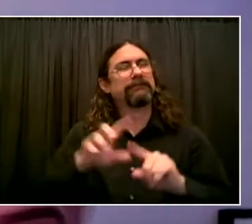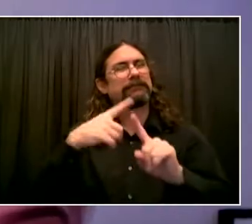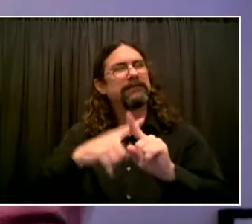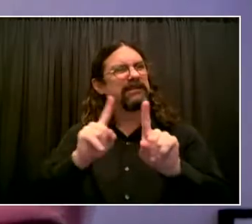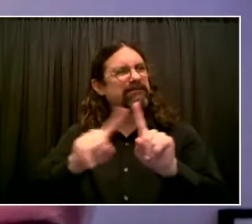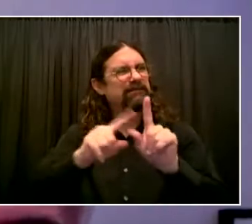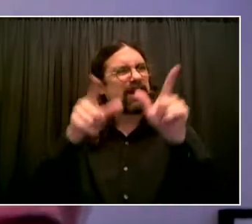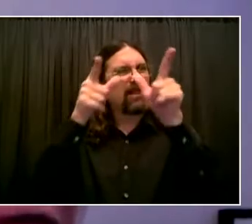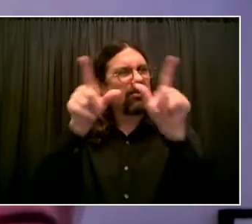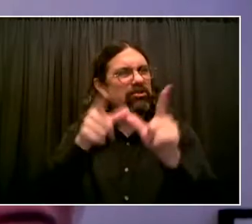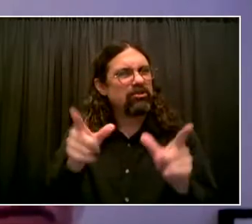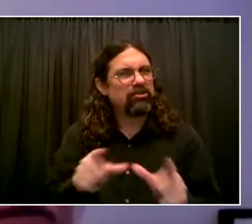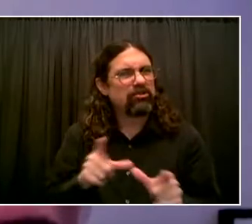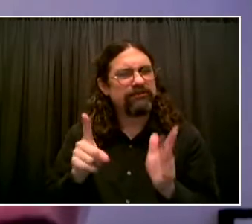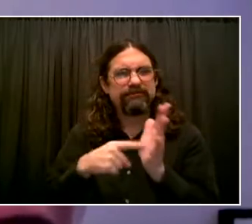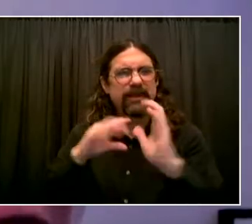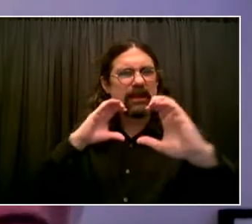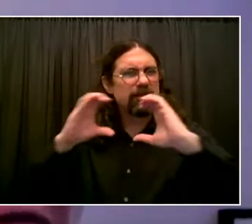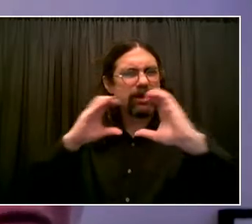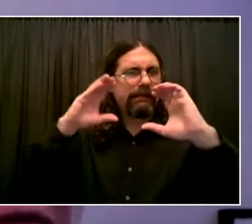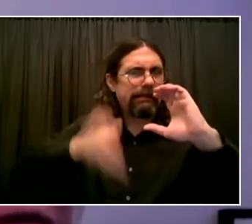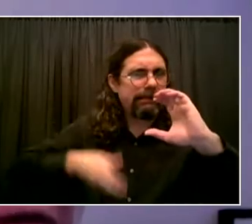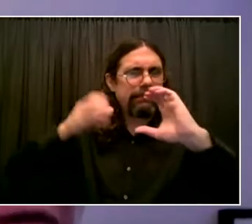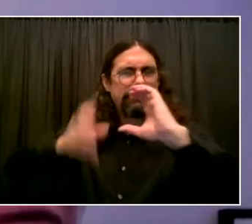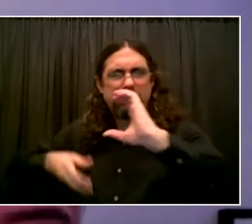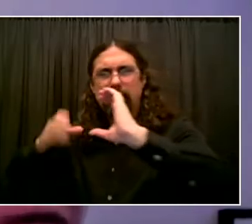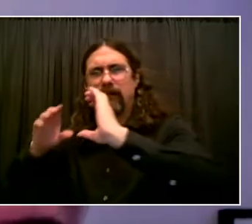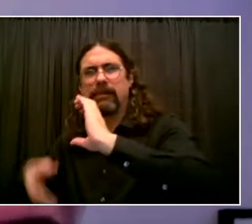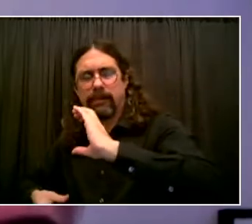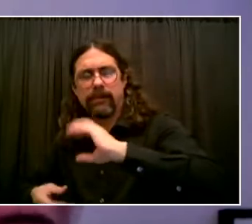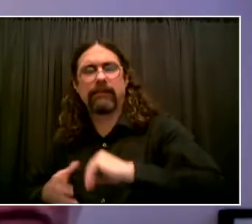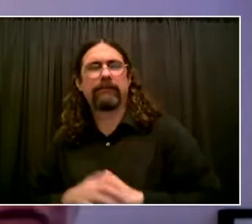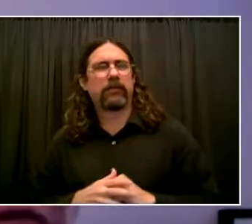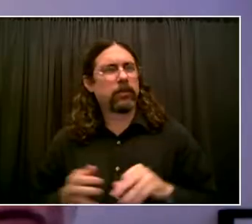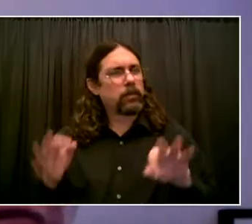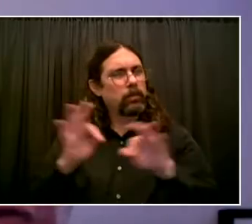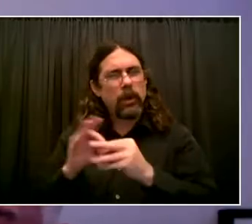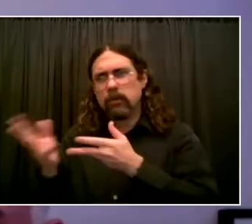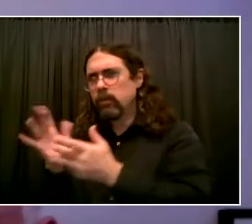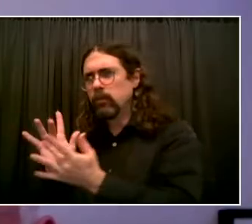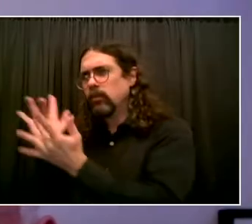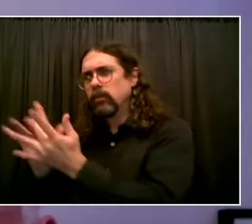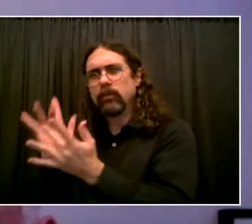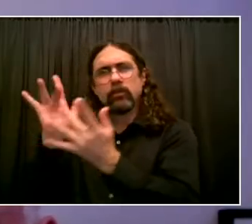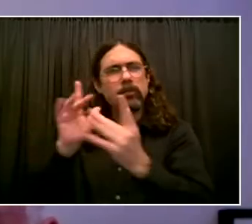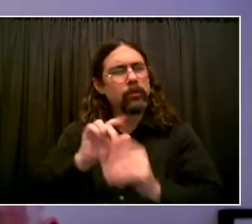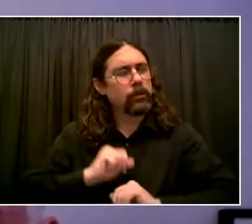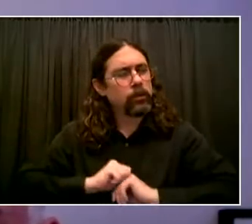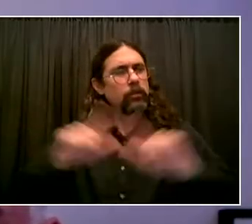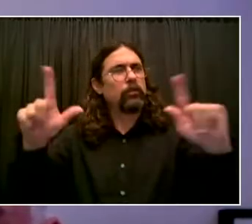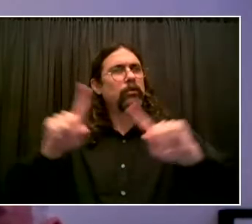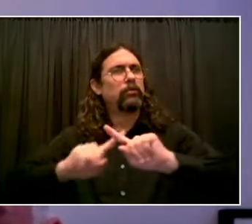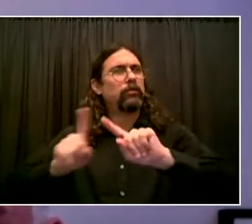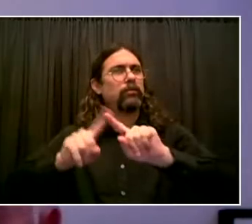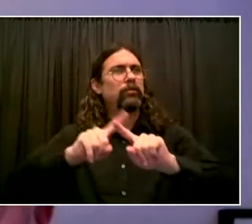IN ENGLISH AND SPANISH AND CHINESE TO MAKE SURE HTAT AT THIS TIME, A